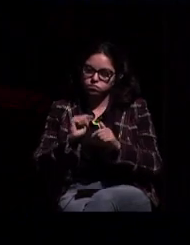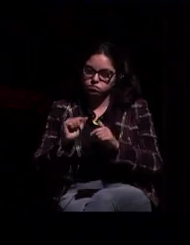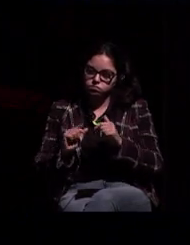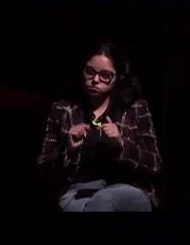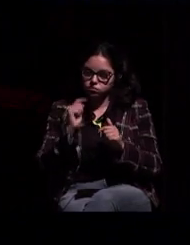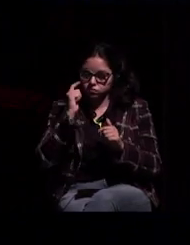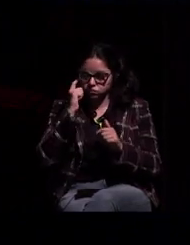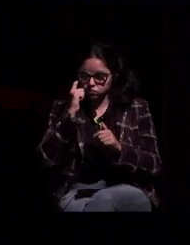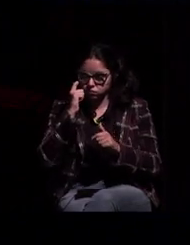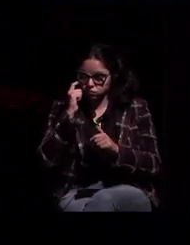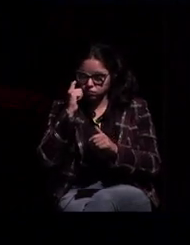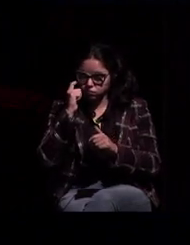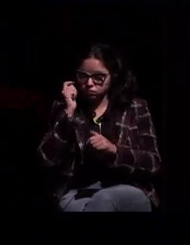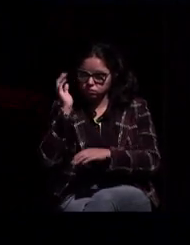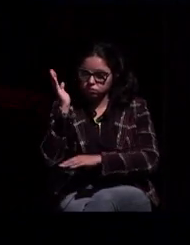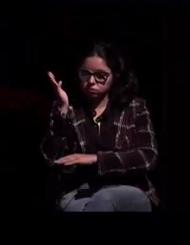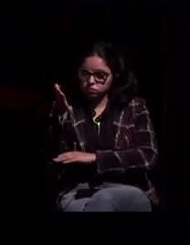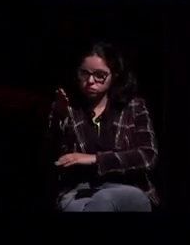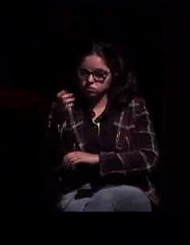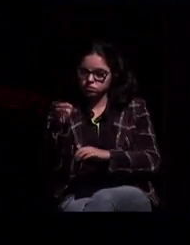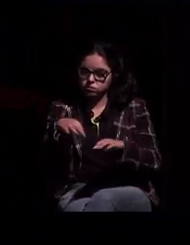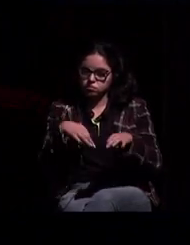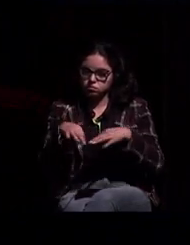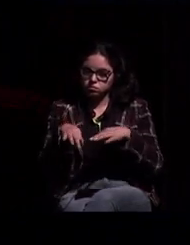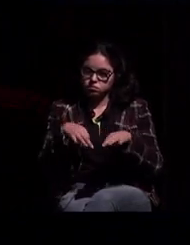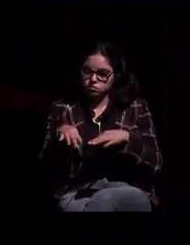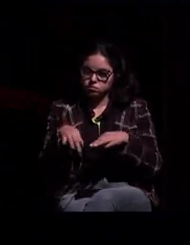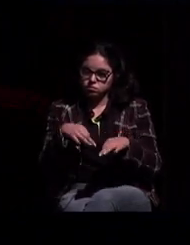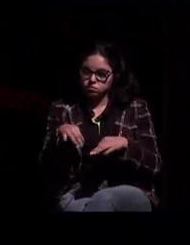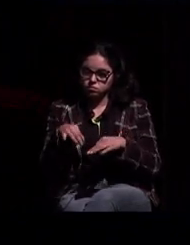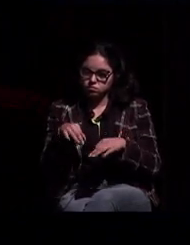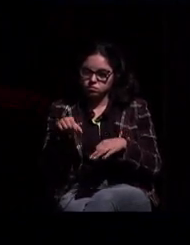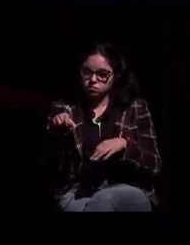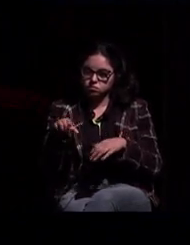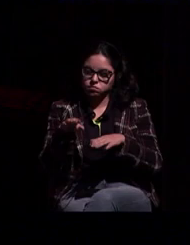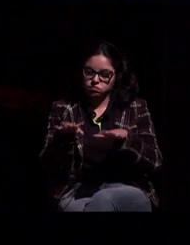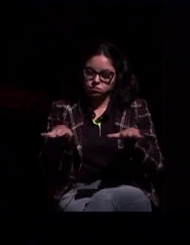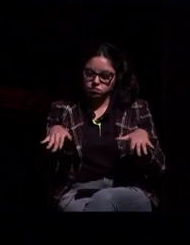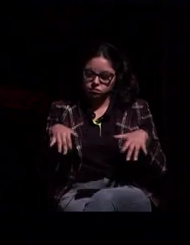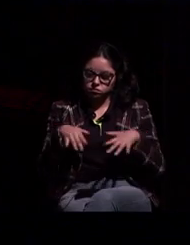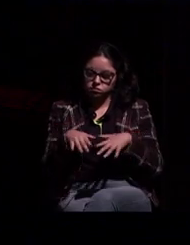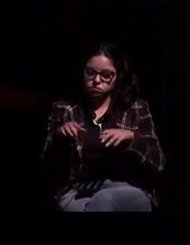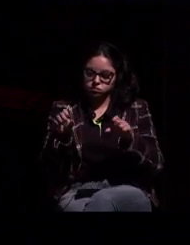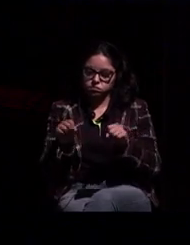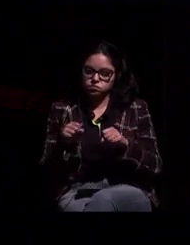that in that condition they should fight and defend their rights. They are just passing by